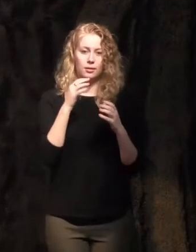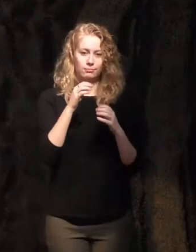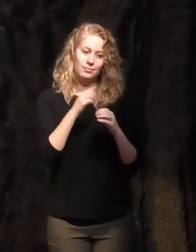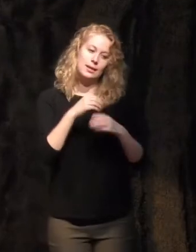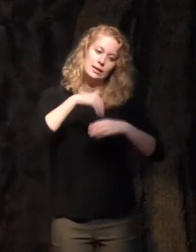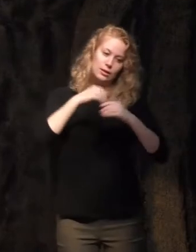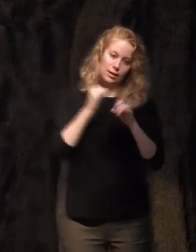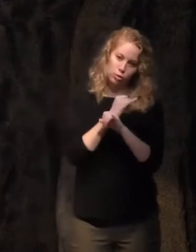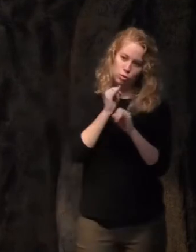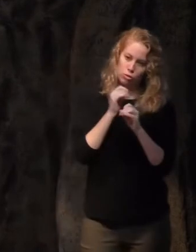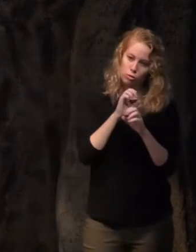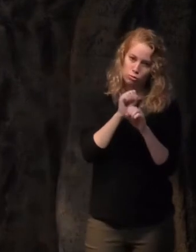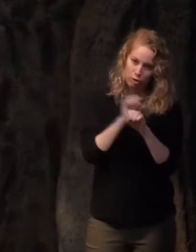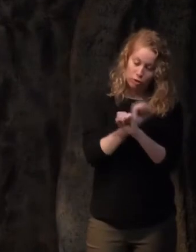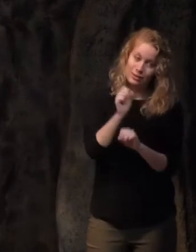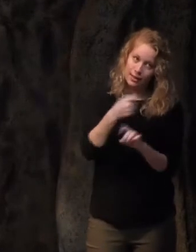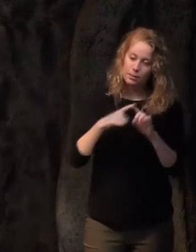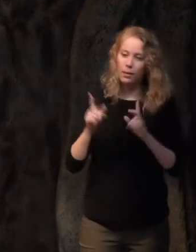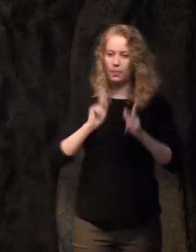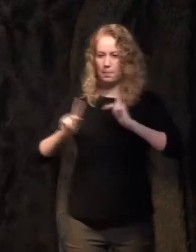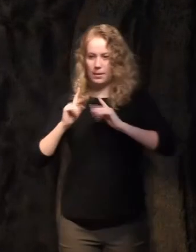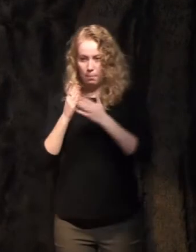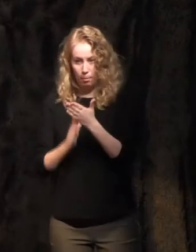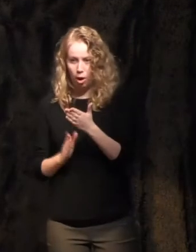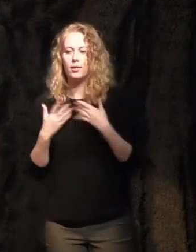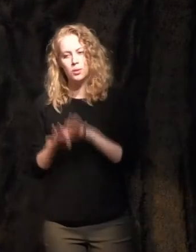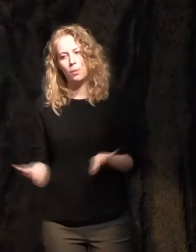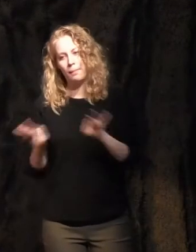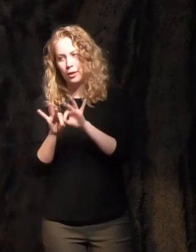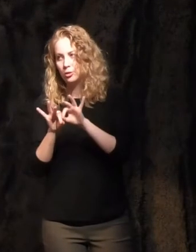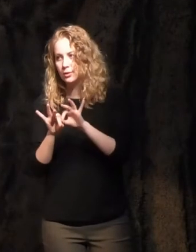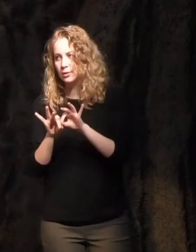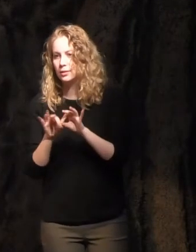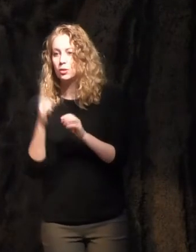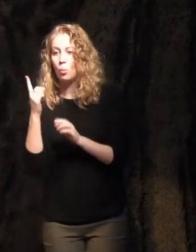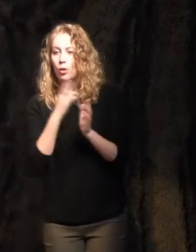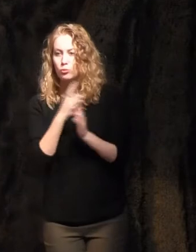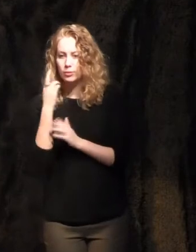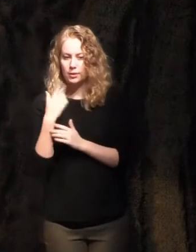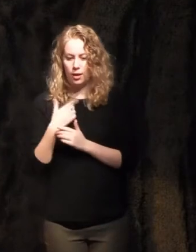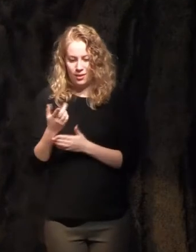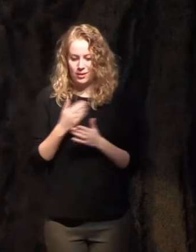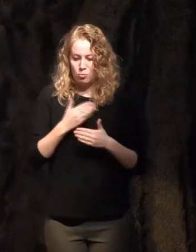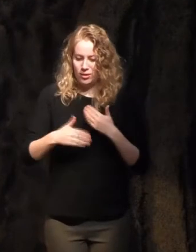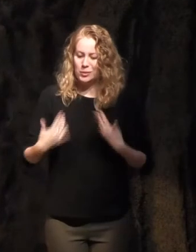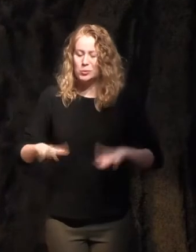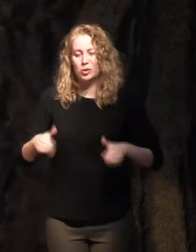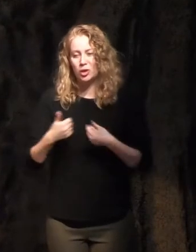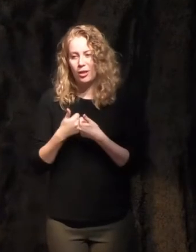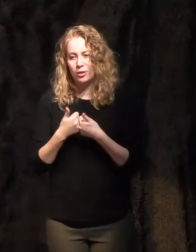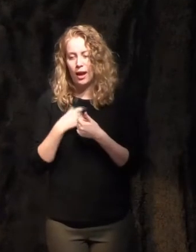but surely the people part is what matters. And one of the reasons I think this process might be so challenging and I am speaking about something I know